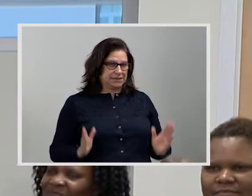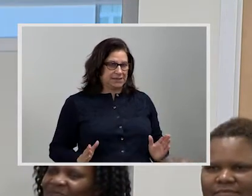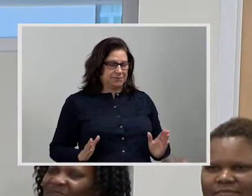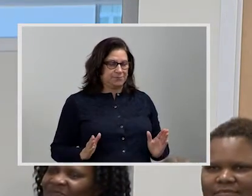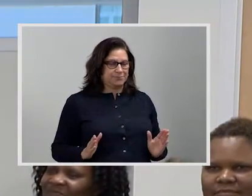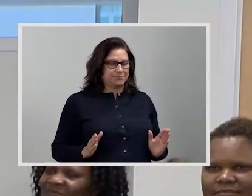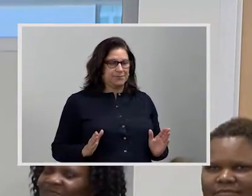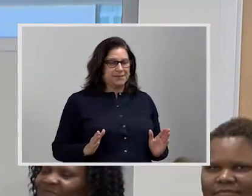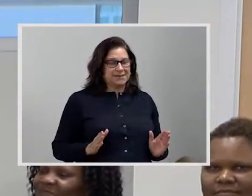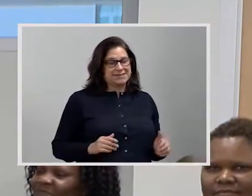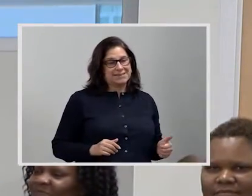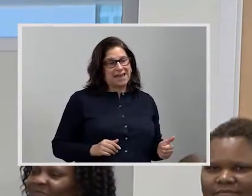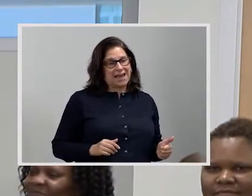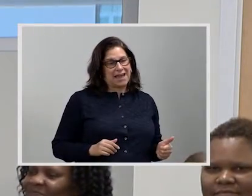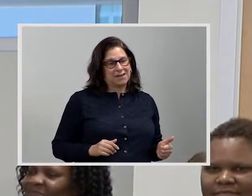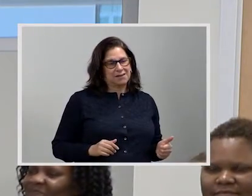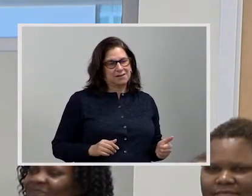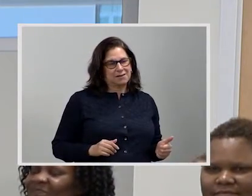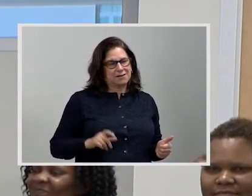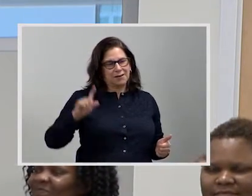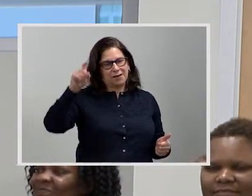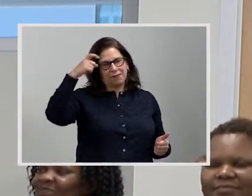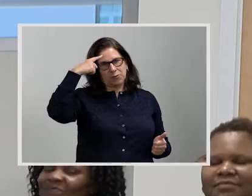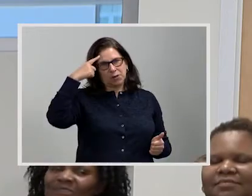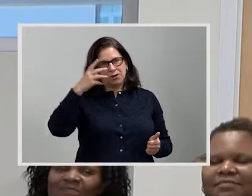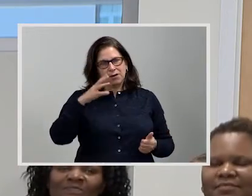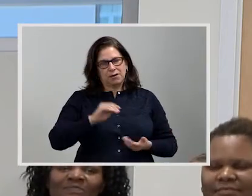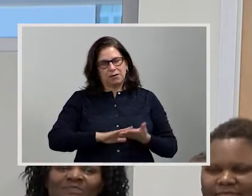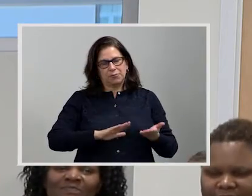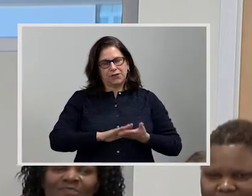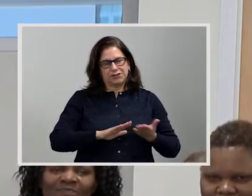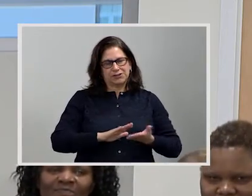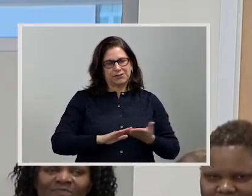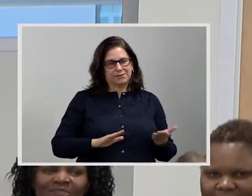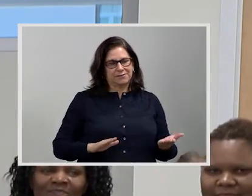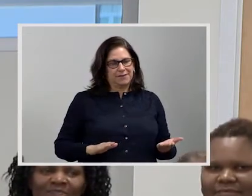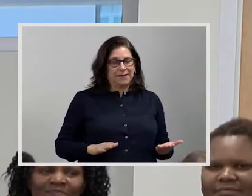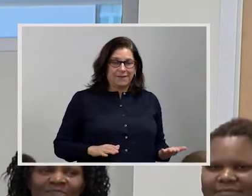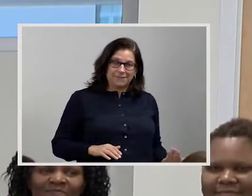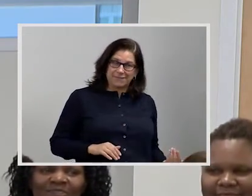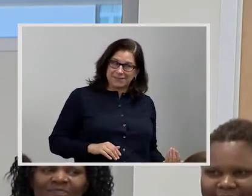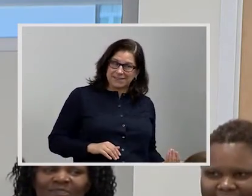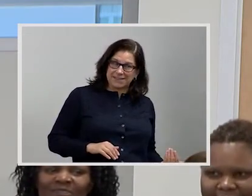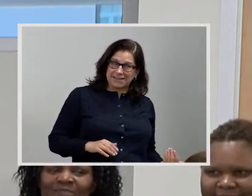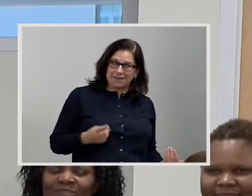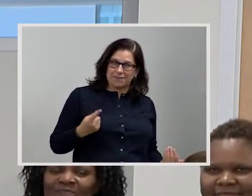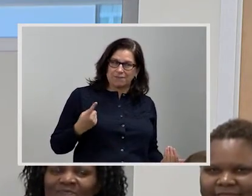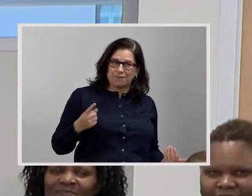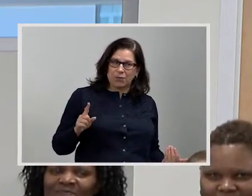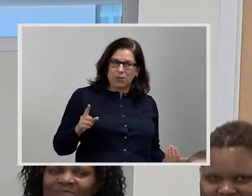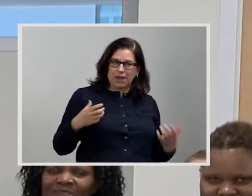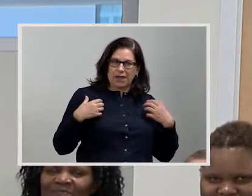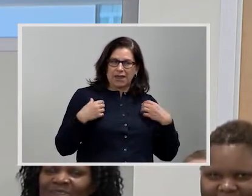$10 FOR GOVERNMENT OPERATIONS. $15 FOR HEALTH AND HUMAN SERVICES.